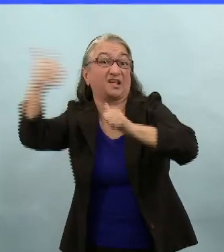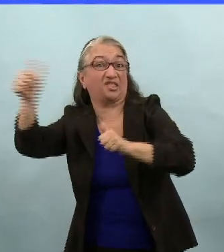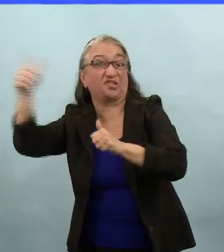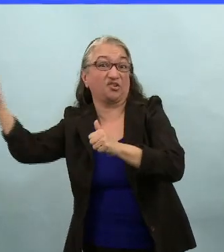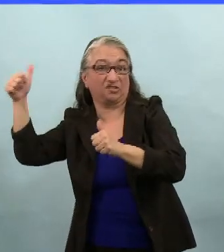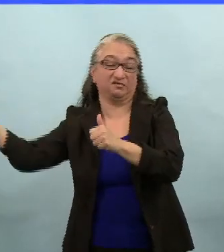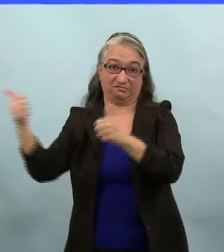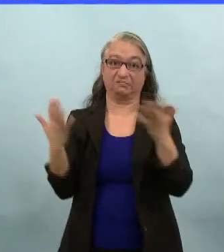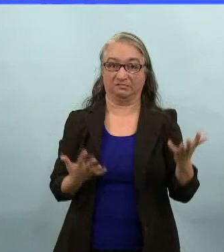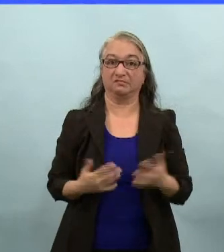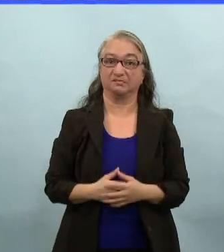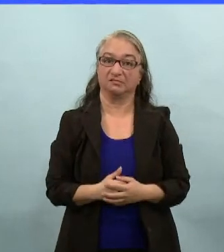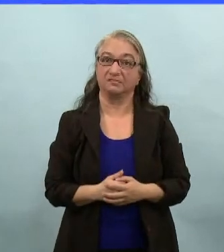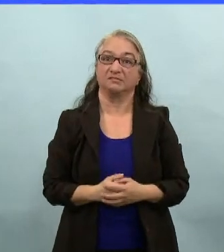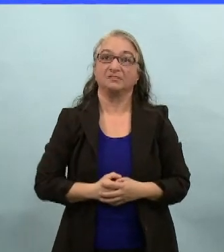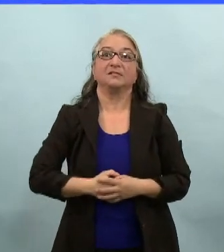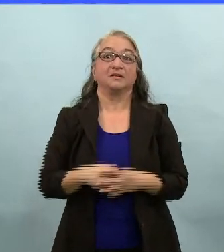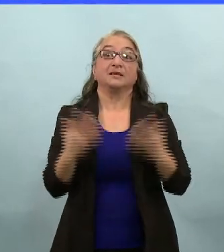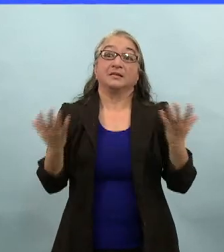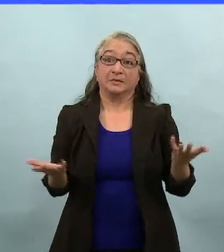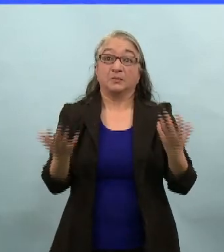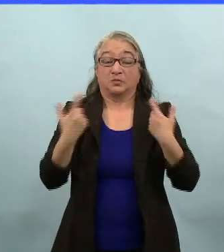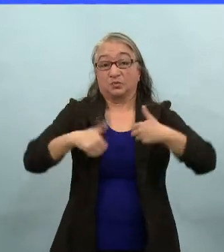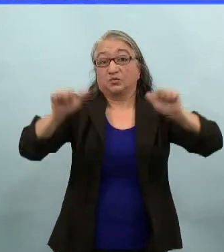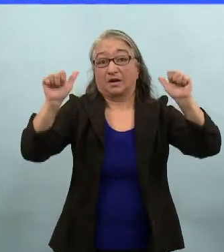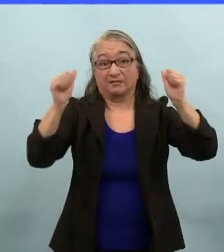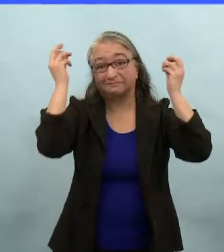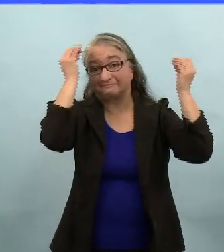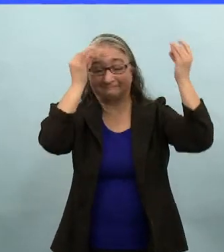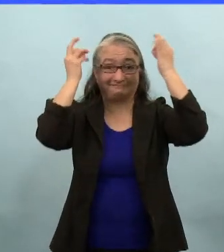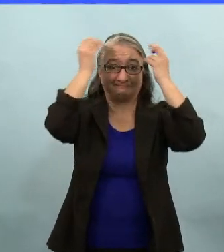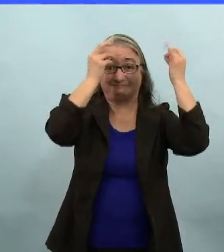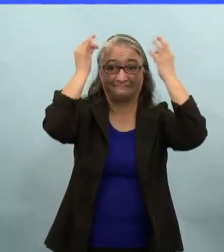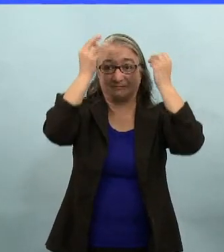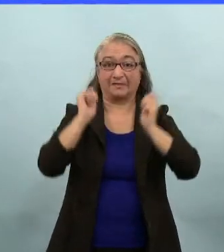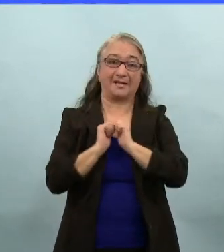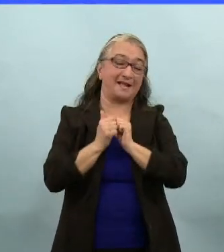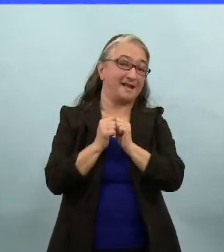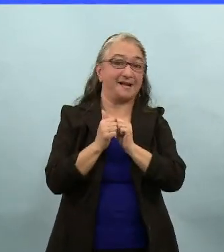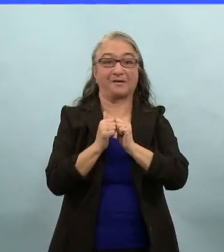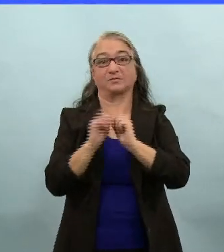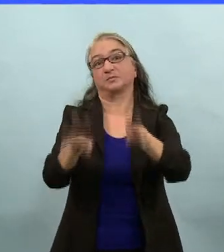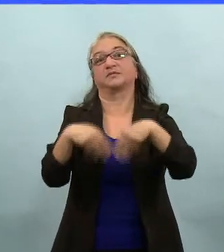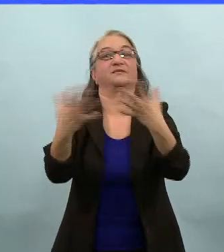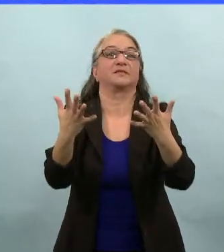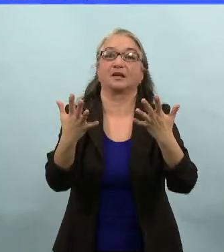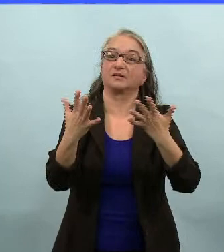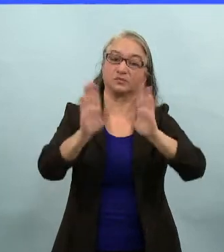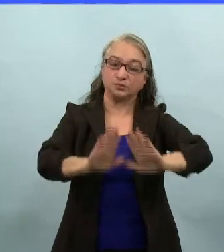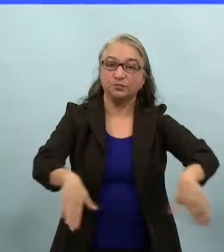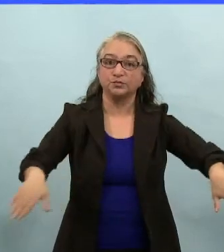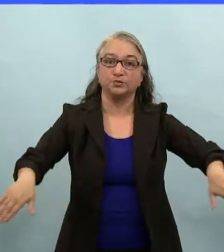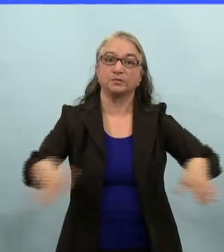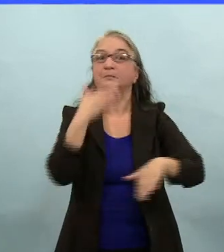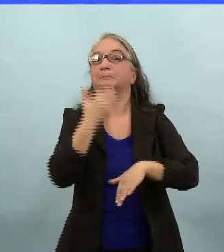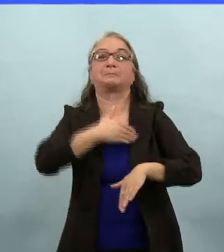we are also trying to think about how to give them the best possible protection in the months to come because we know that covet is here to stay